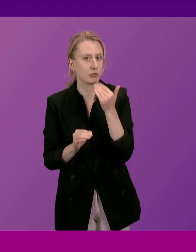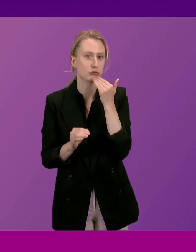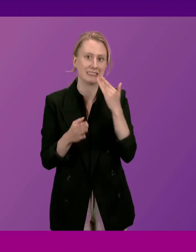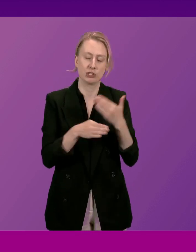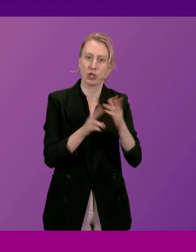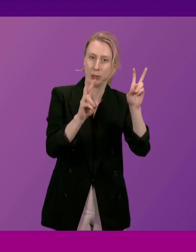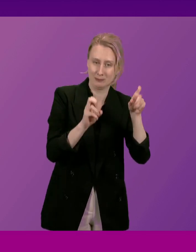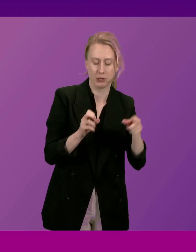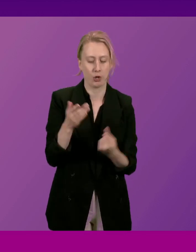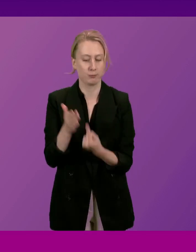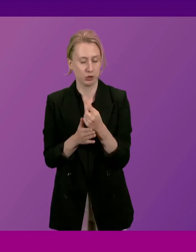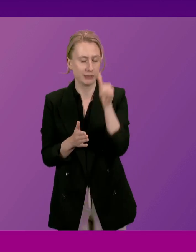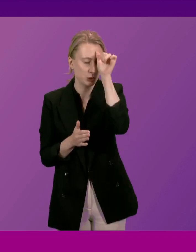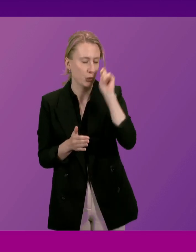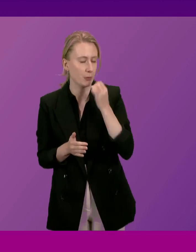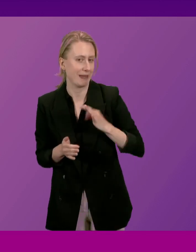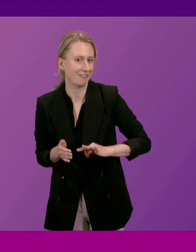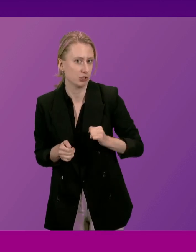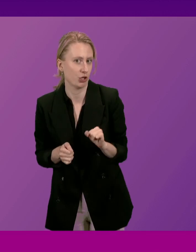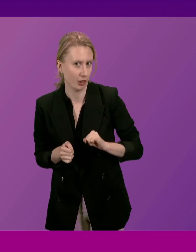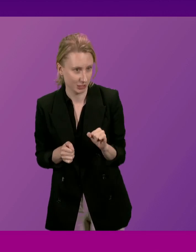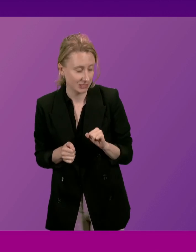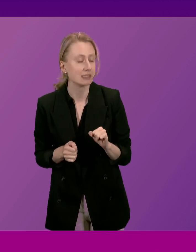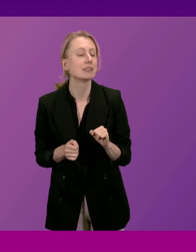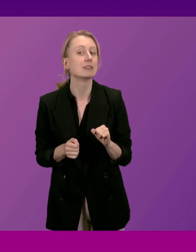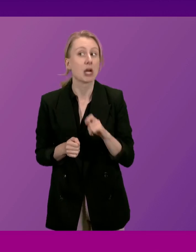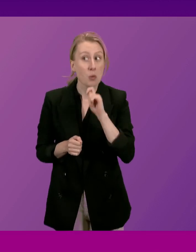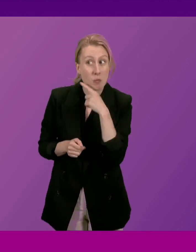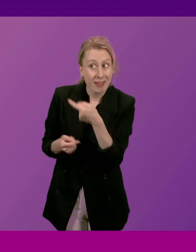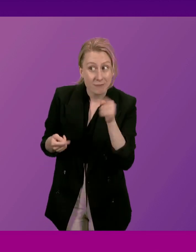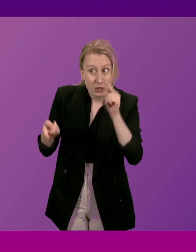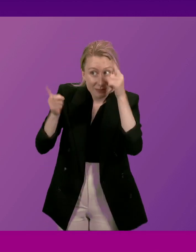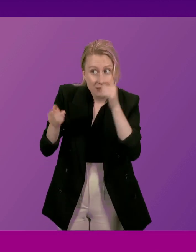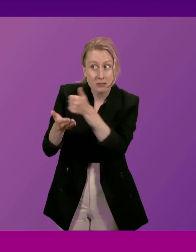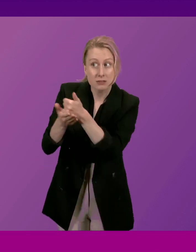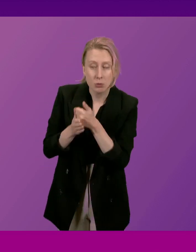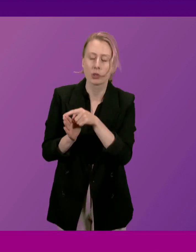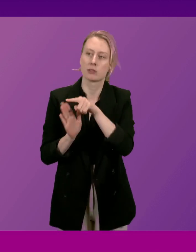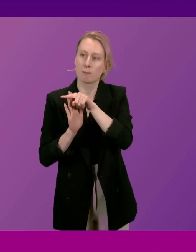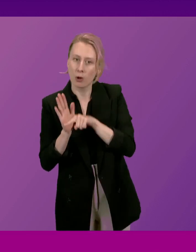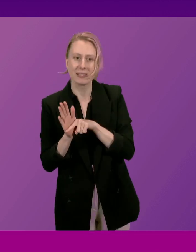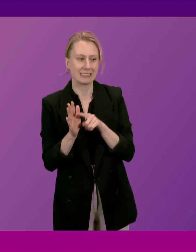that will benefit Scotland—will the First Minister support policies to tax polluters?